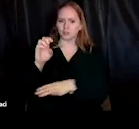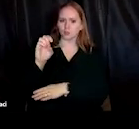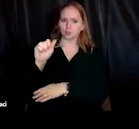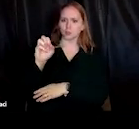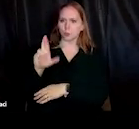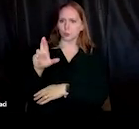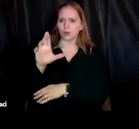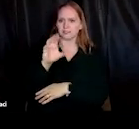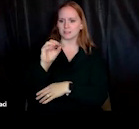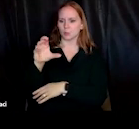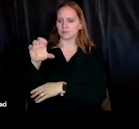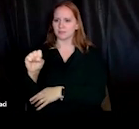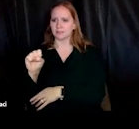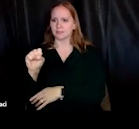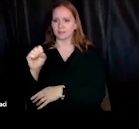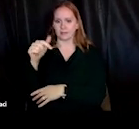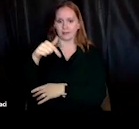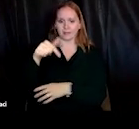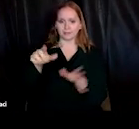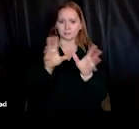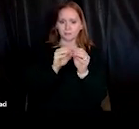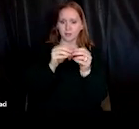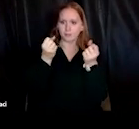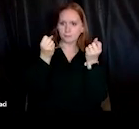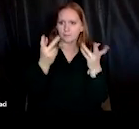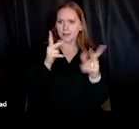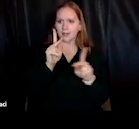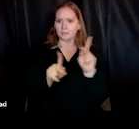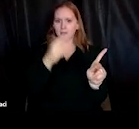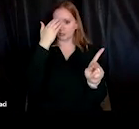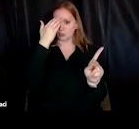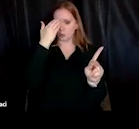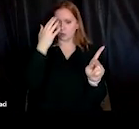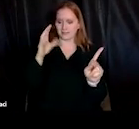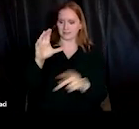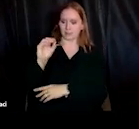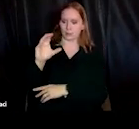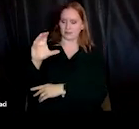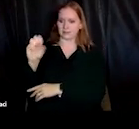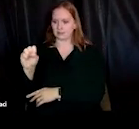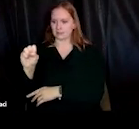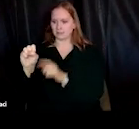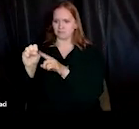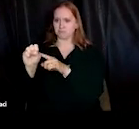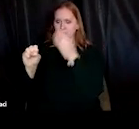we have many folks that know about their CoCs but not SOAR. We've had some great questions